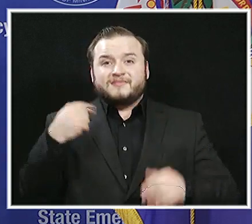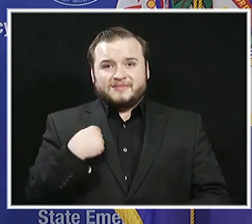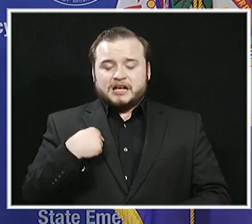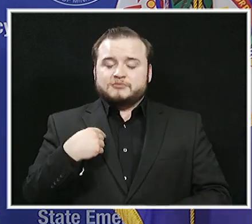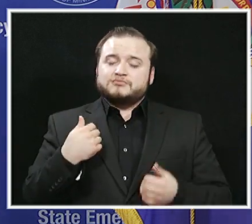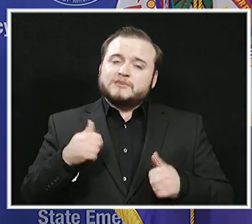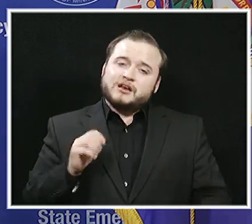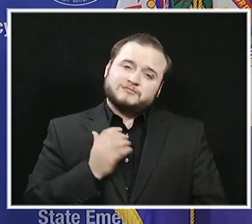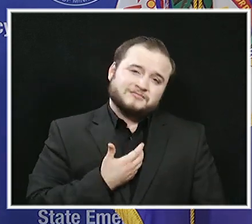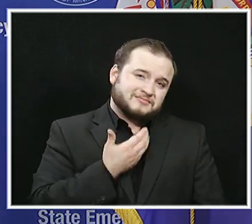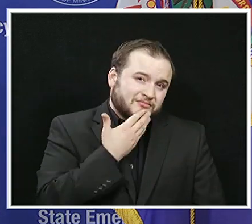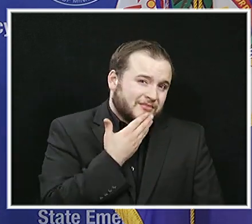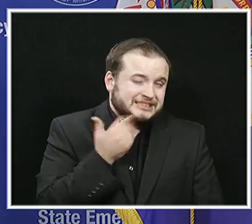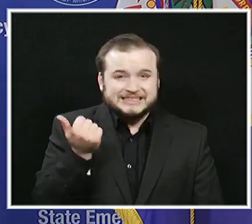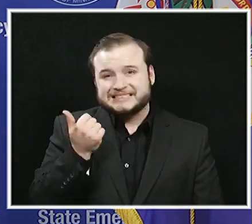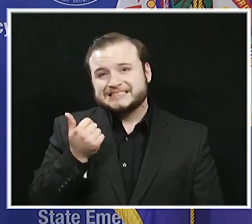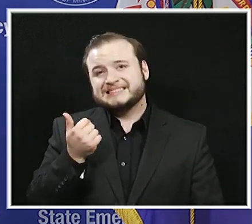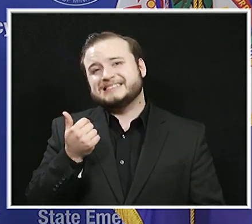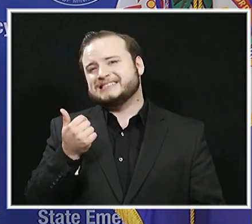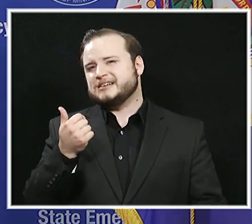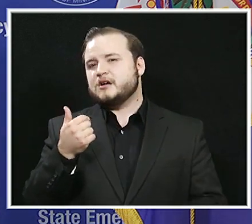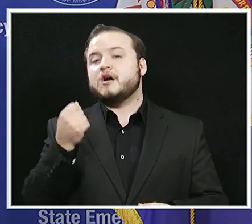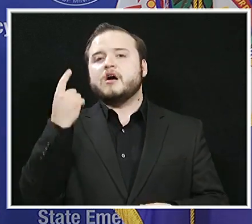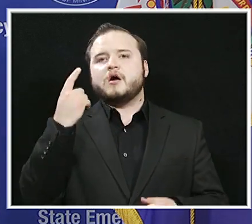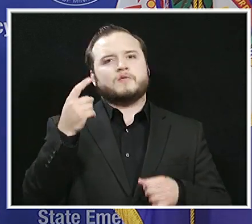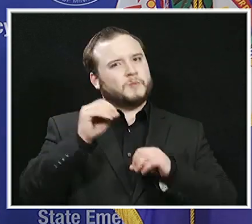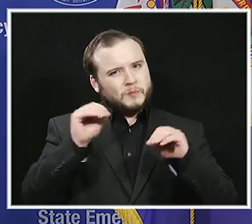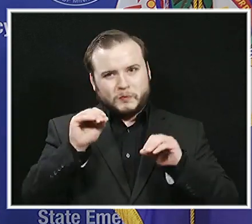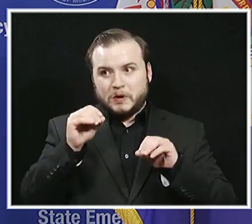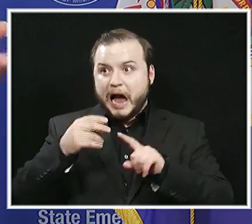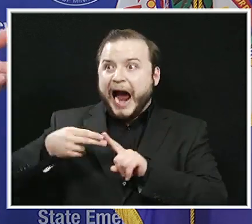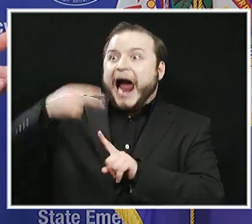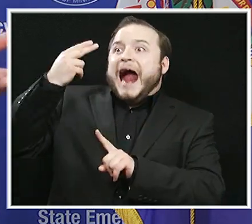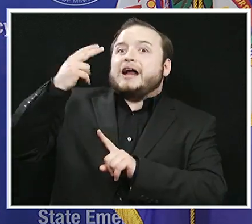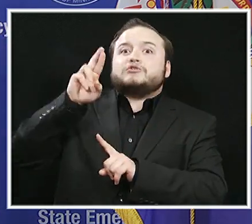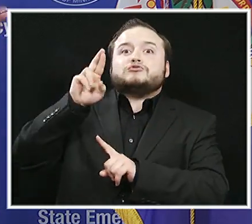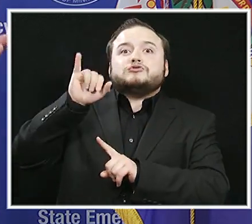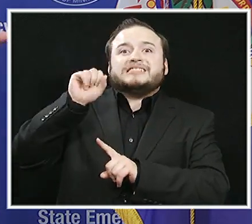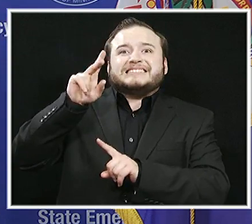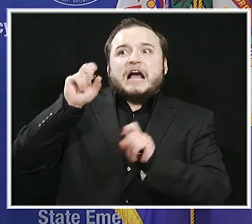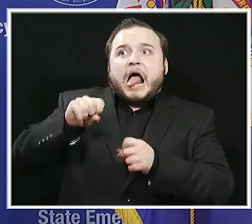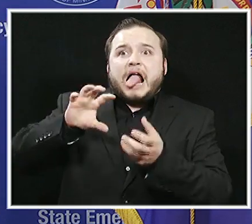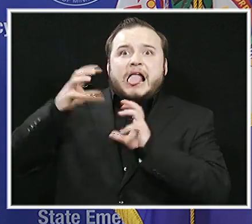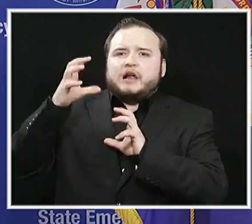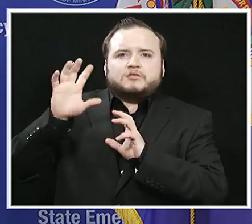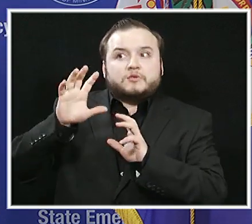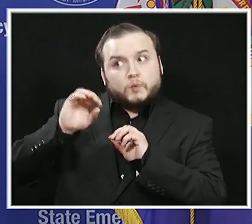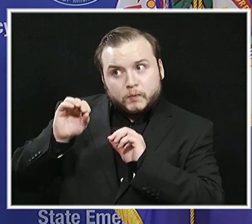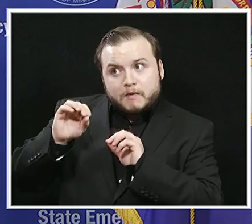the importance of giving people hope that those types of things can be done, I'm trying my best to find a way to do them without putting people at risk.